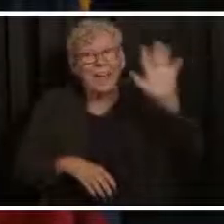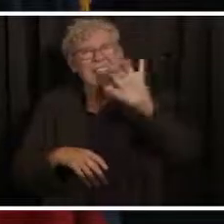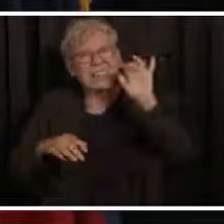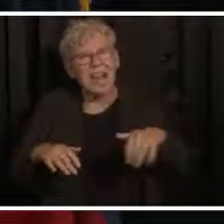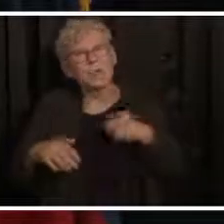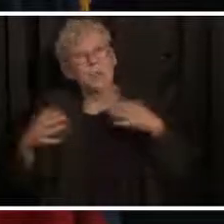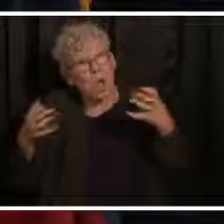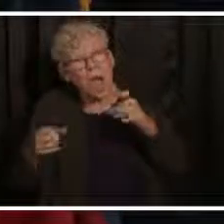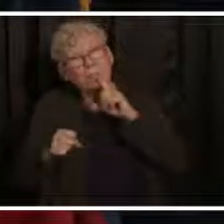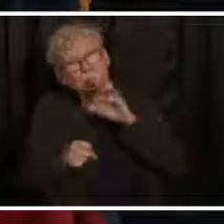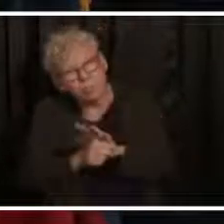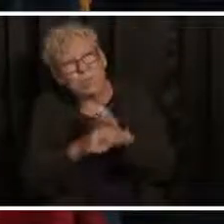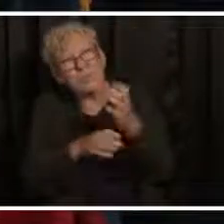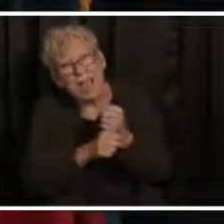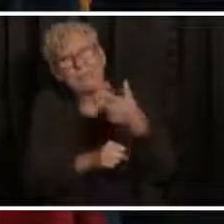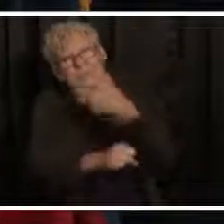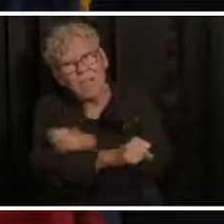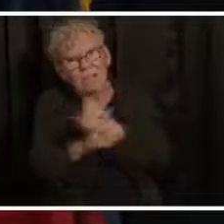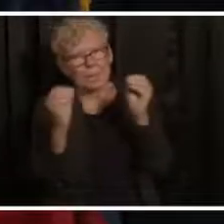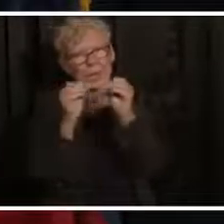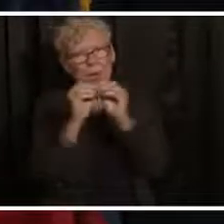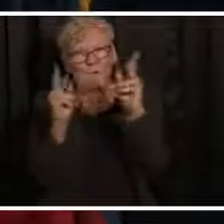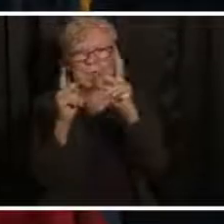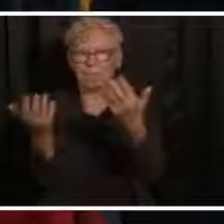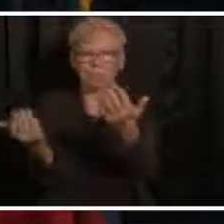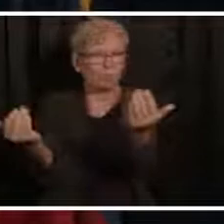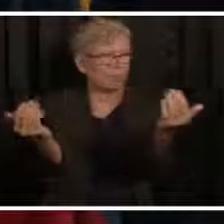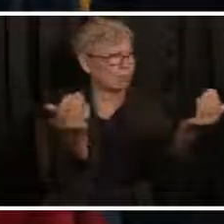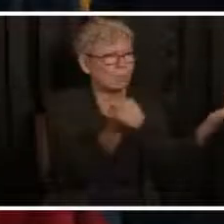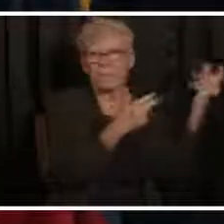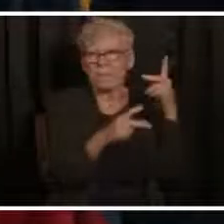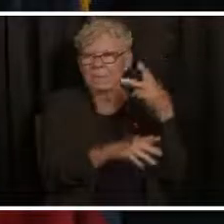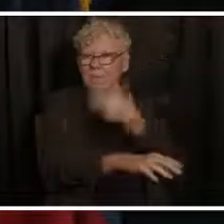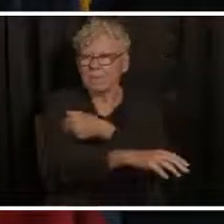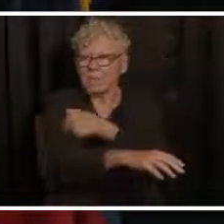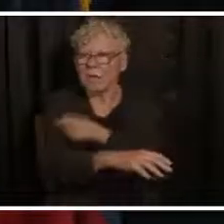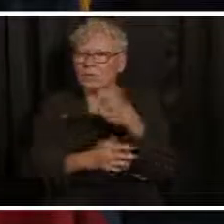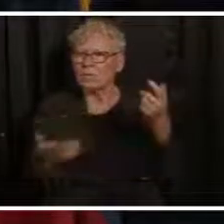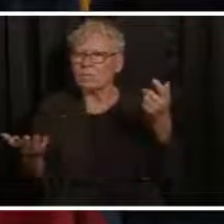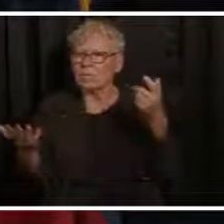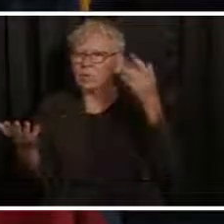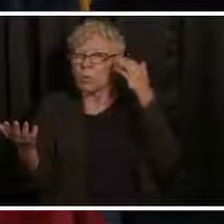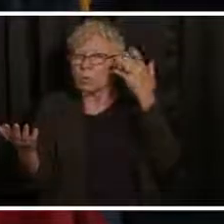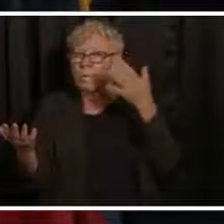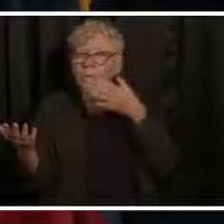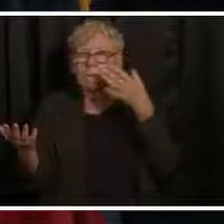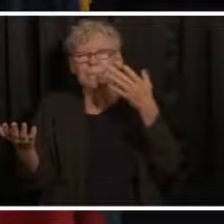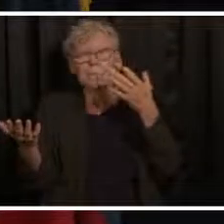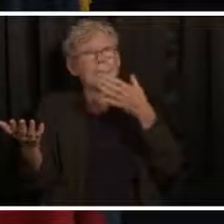Coloradans and every vaccine counts and we know that the best tool in our toolkit is the vaccine. Our team's to reach